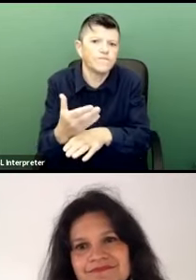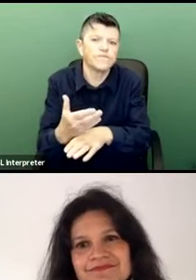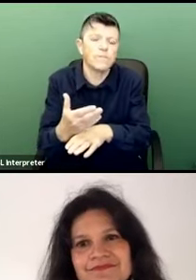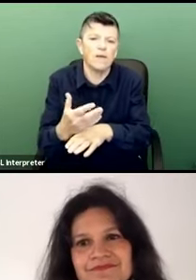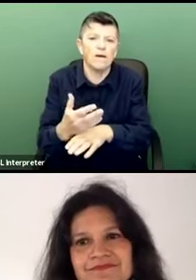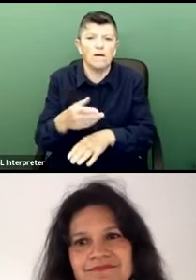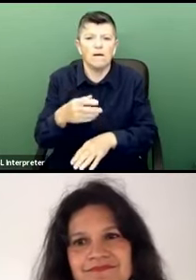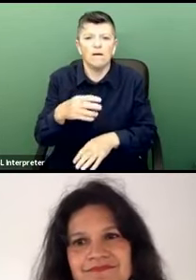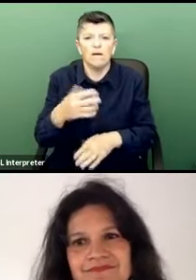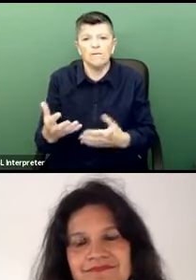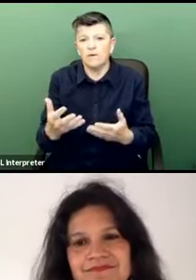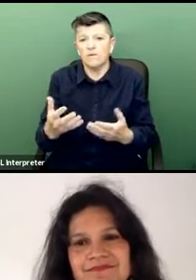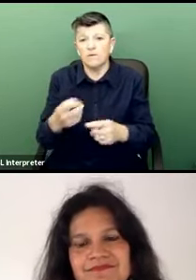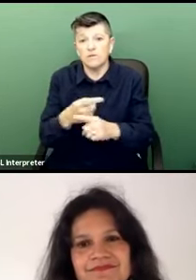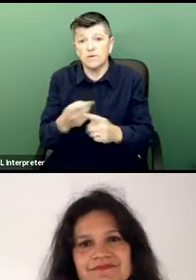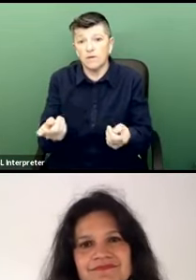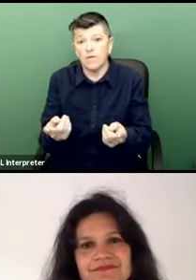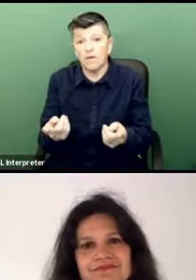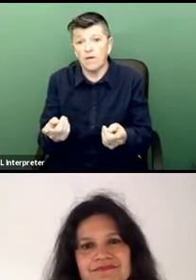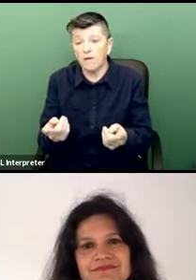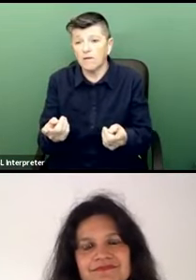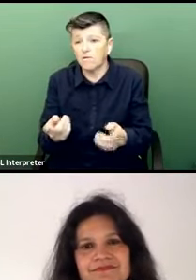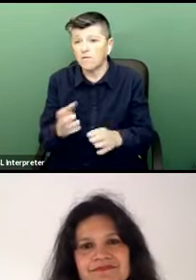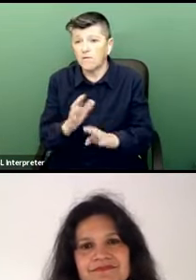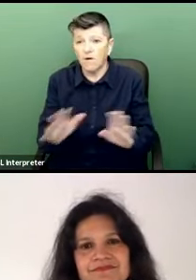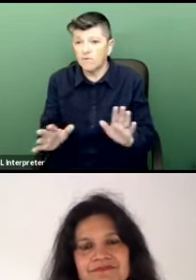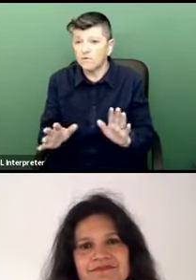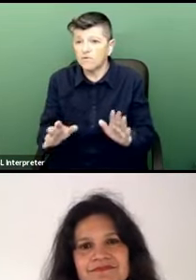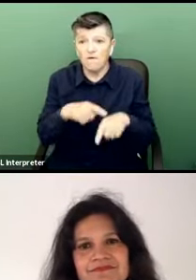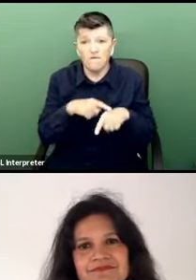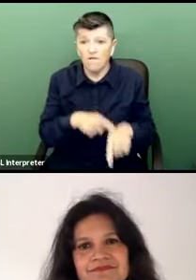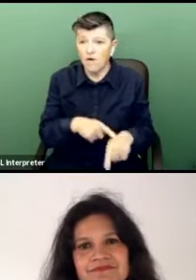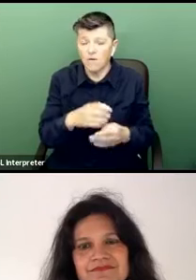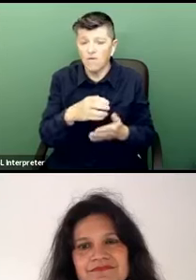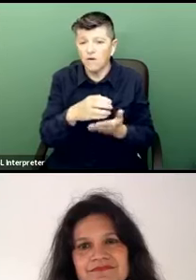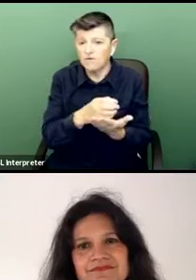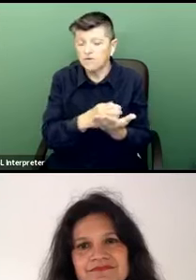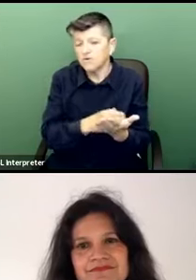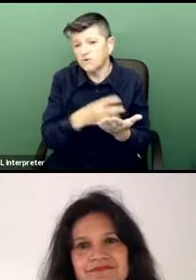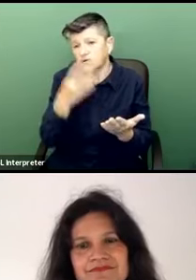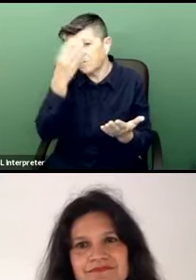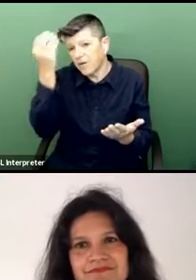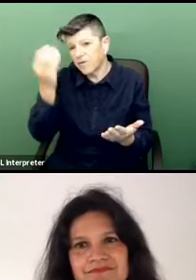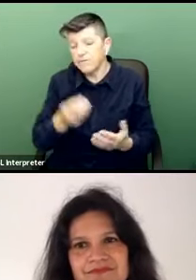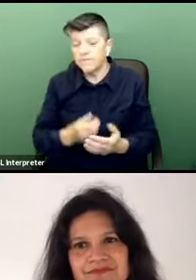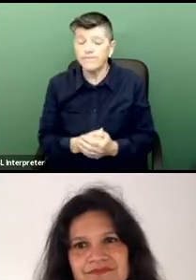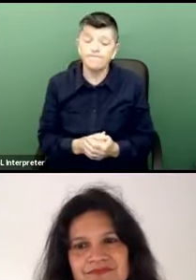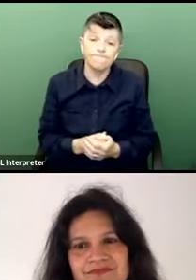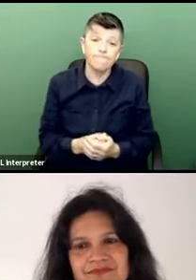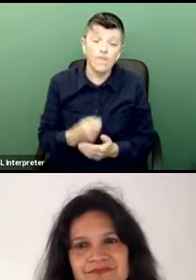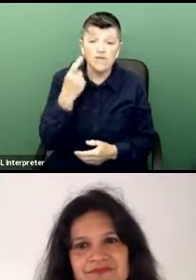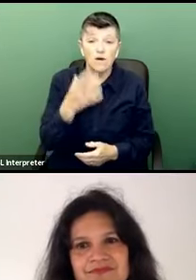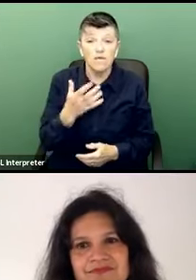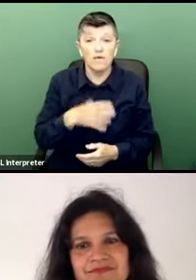keeping people in jail not on ground that they have done anything but on grounds that they might. When I was